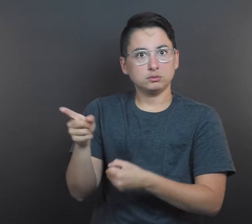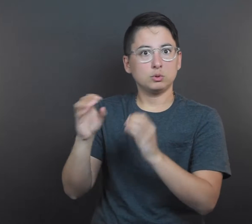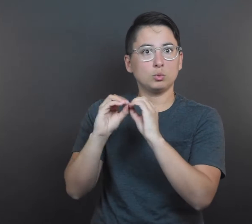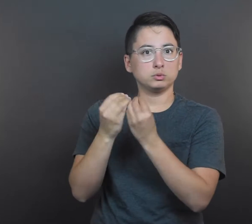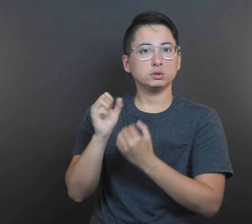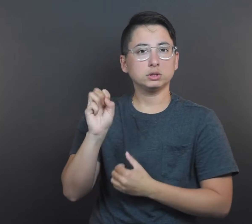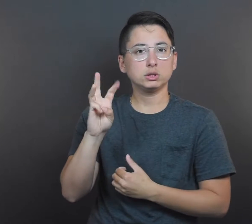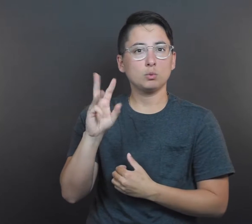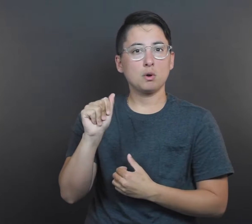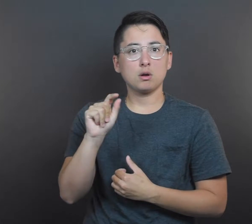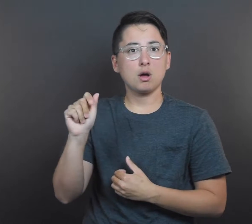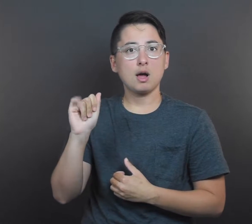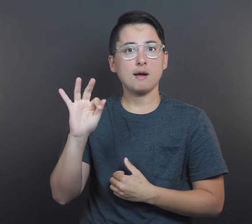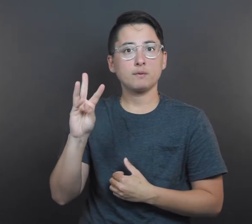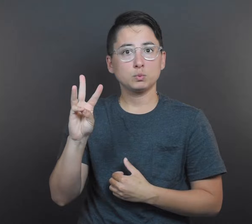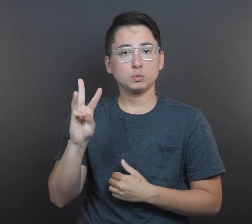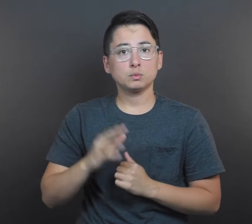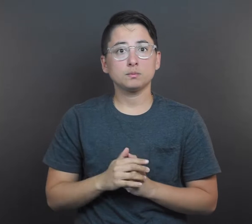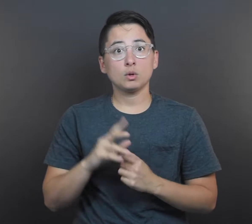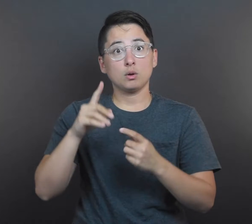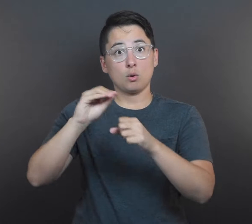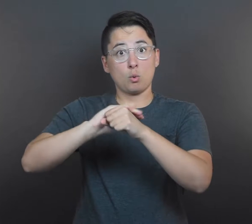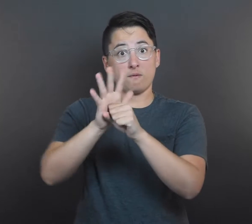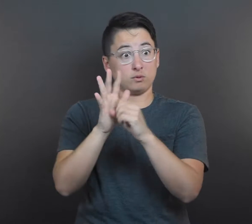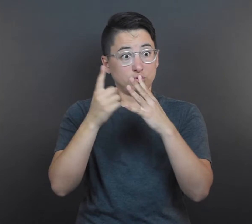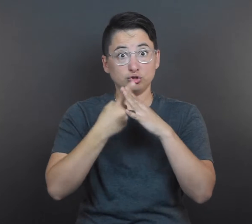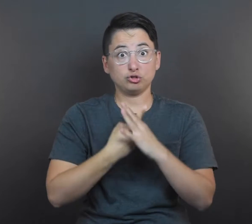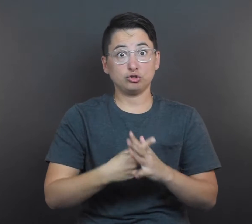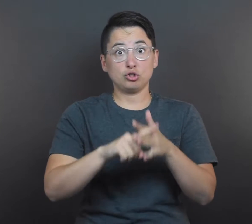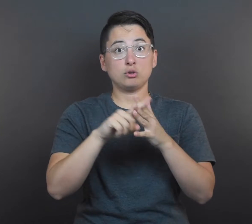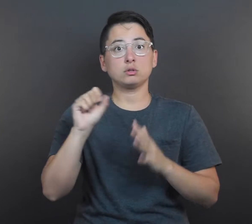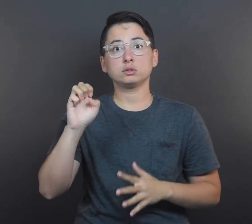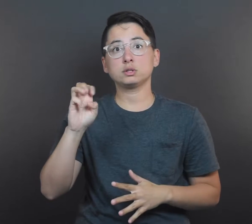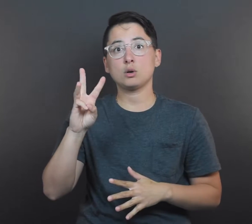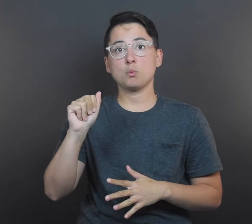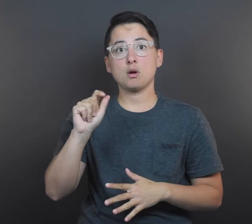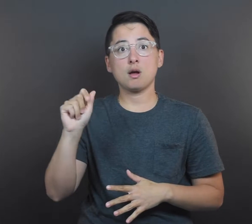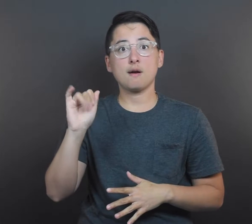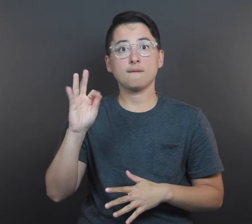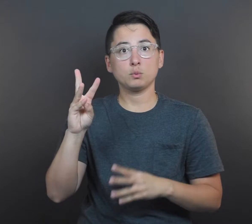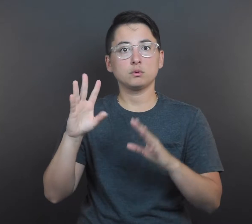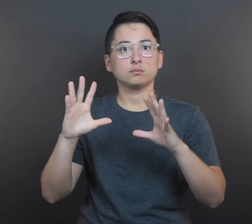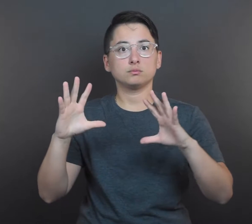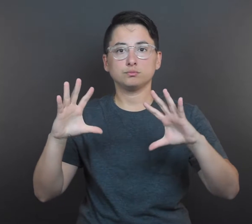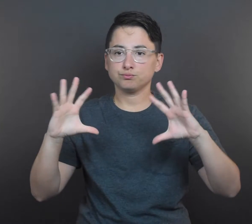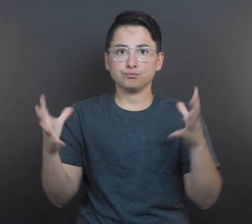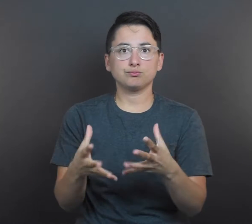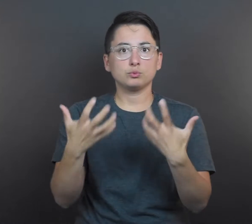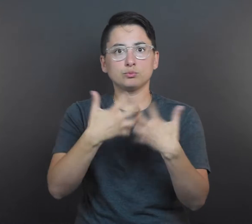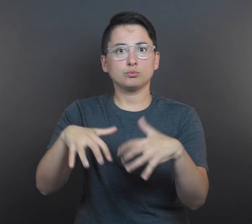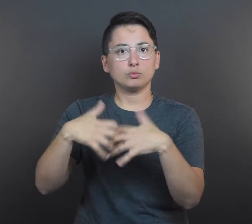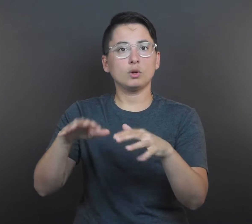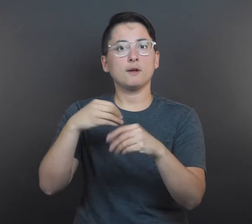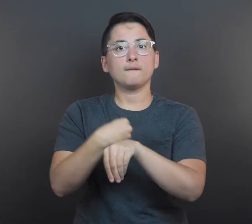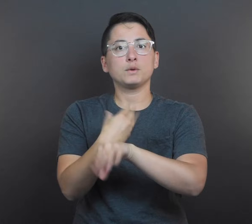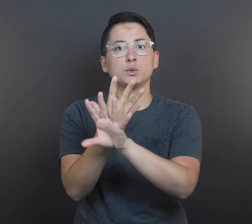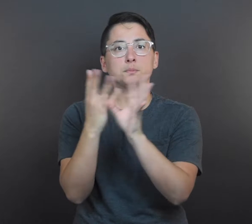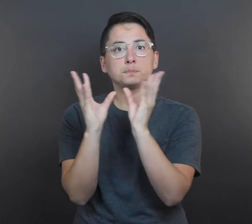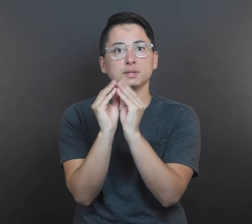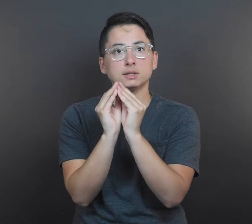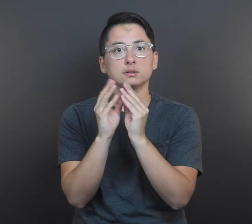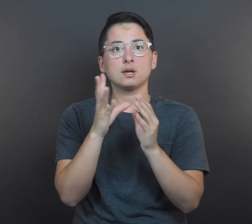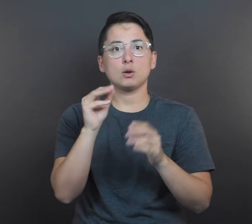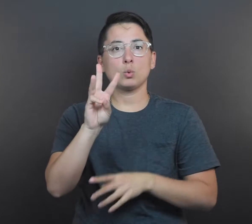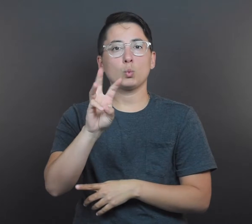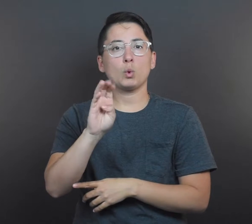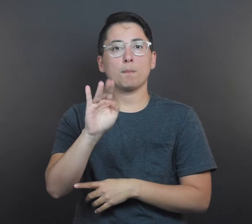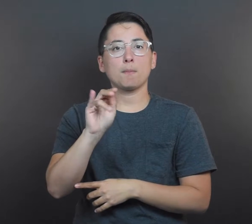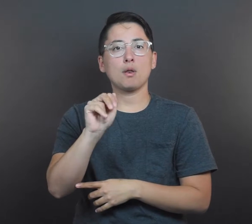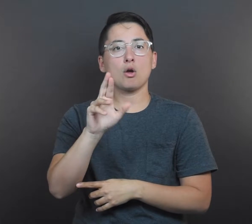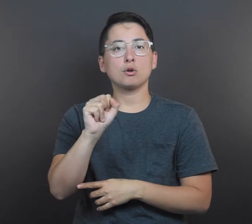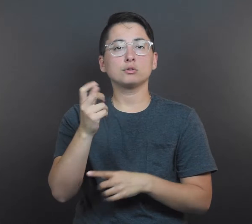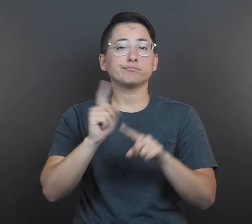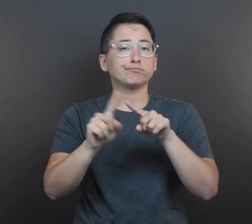is a trusted organization in the community. Responding to COVID-19, SEWA-AIFW organized